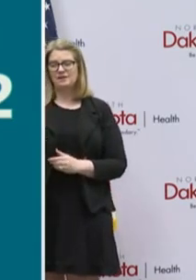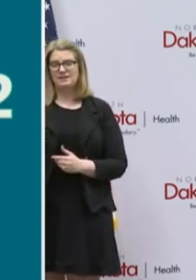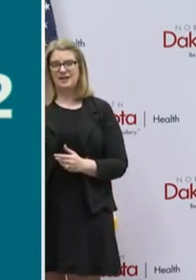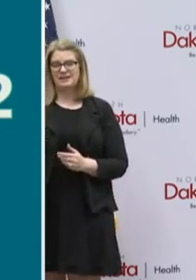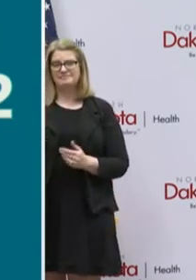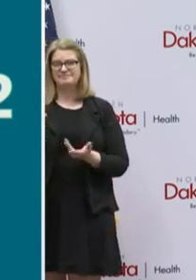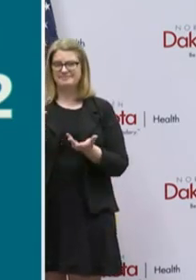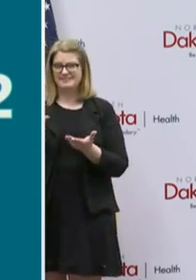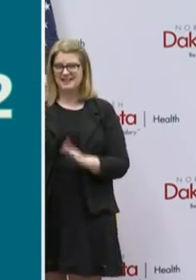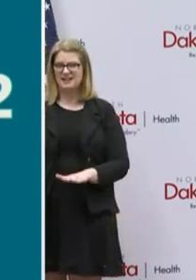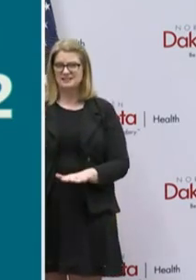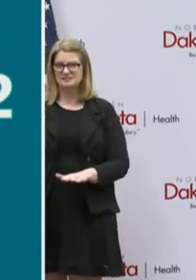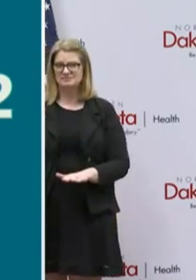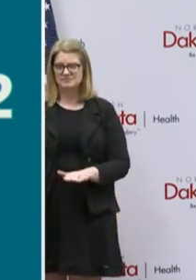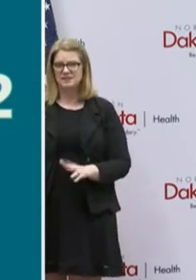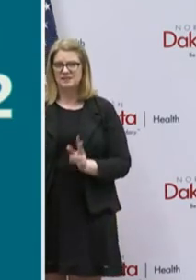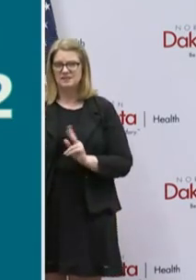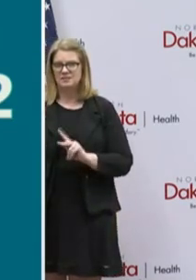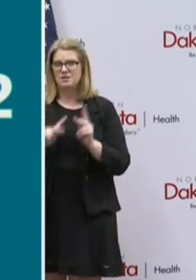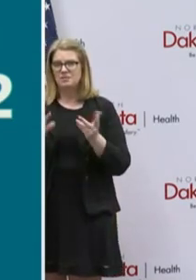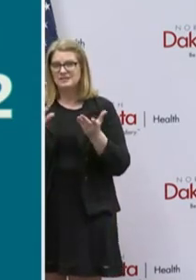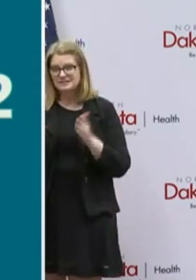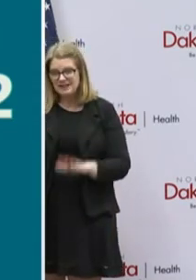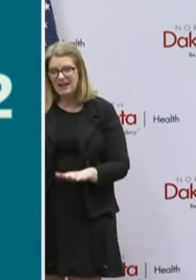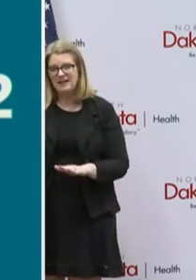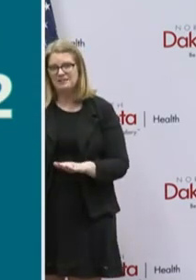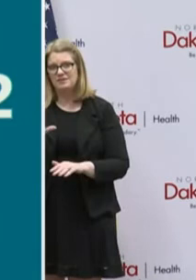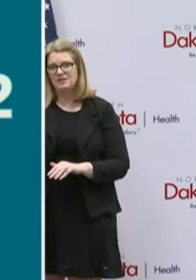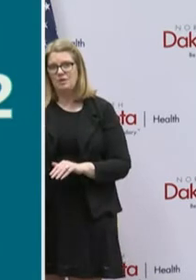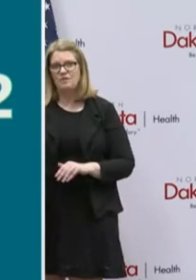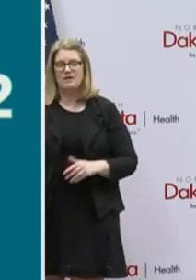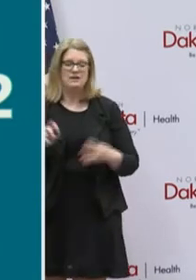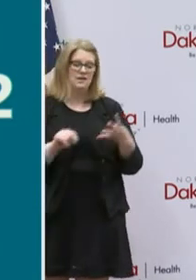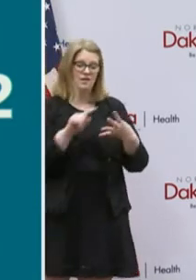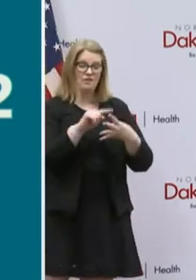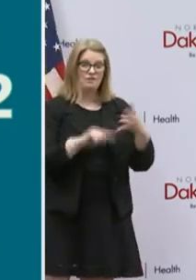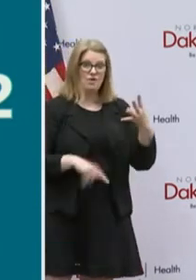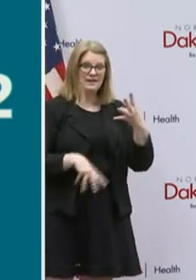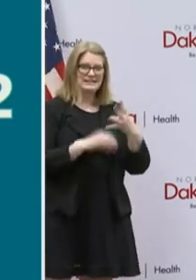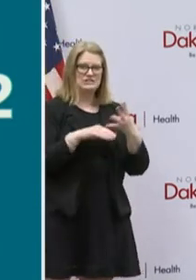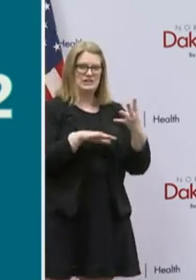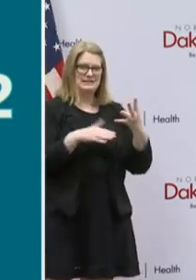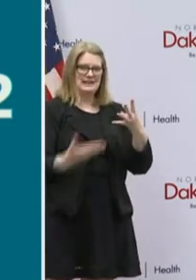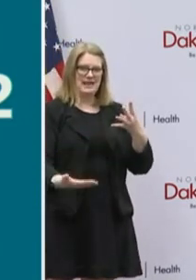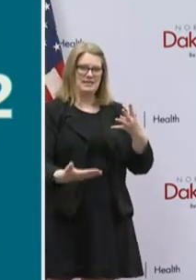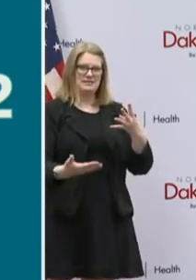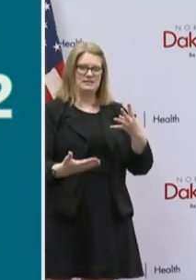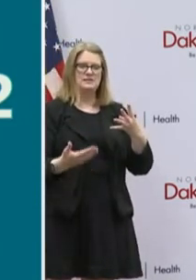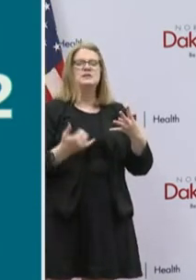INDIVIDUALS HAVE NOT, SO WE'VE GOT NOW 49 CUMULATIVE DEATHS OF PEOPLE WHO HAVE DIED WITH COVID.